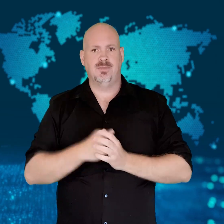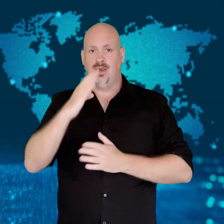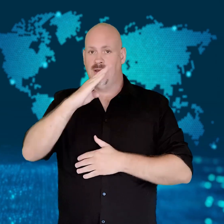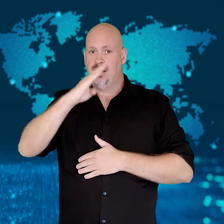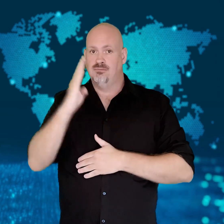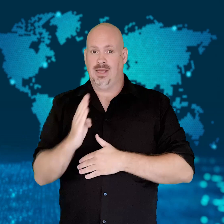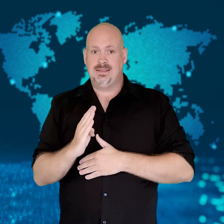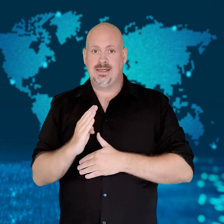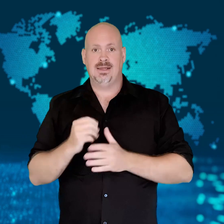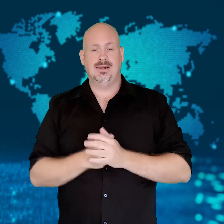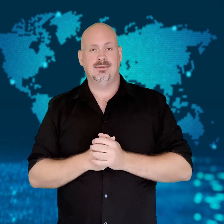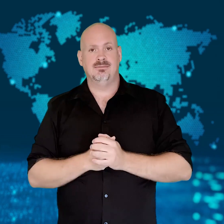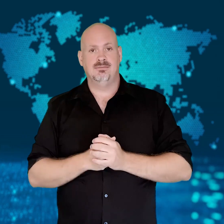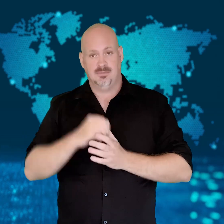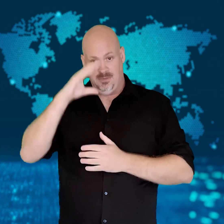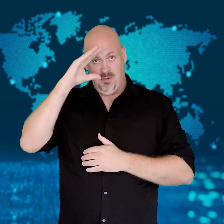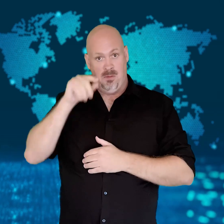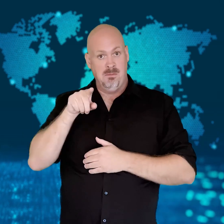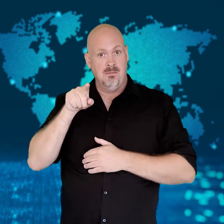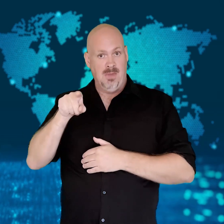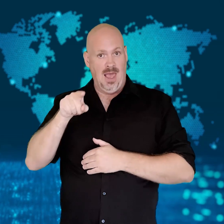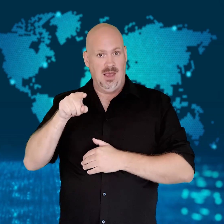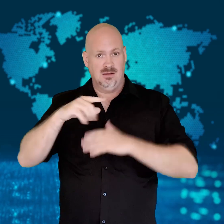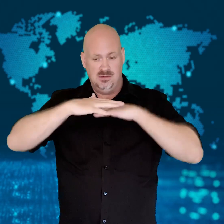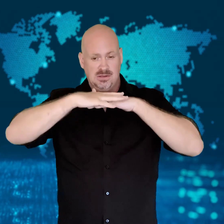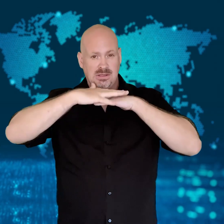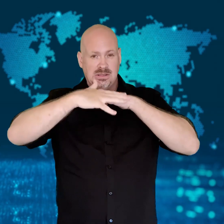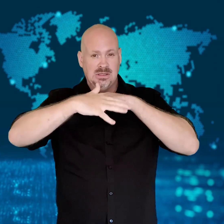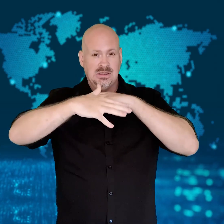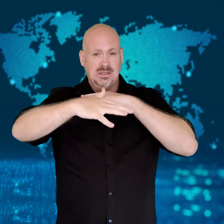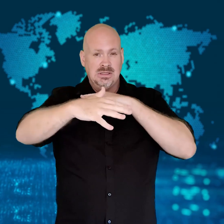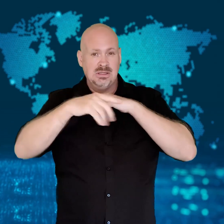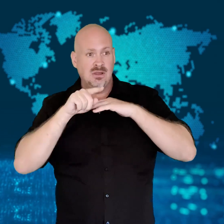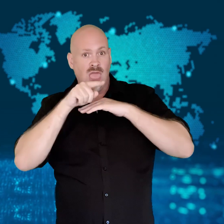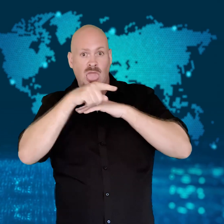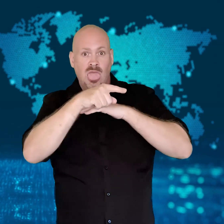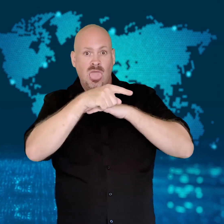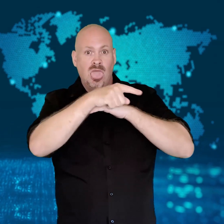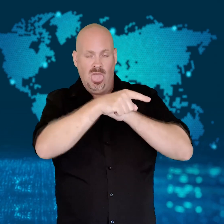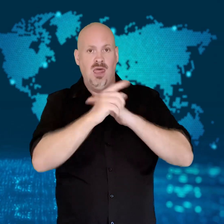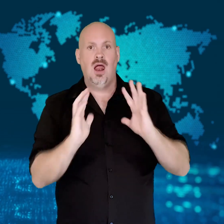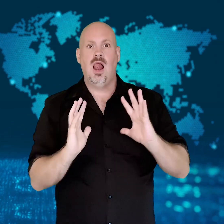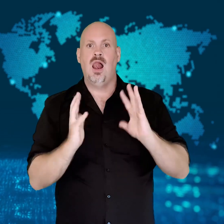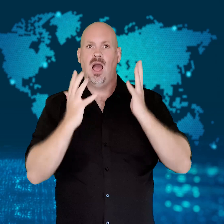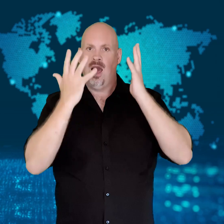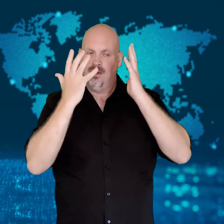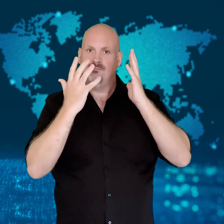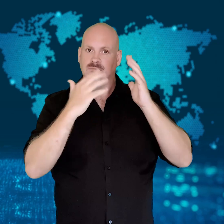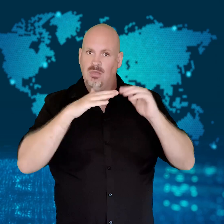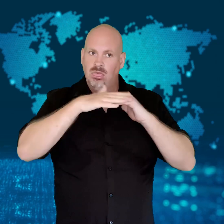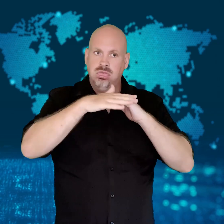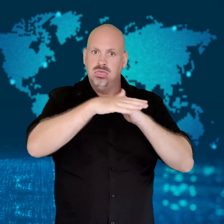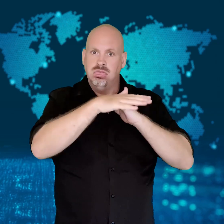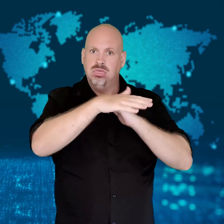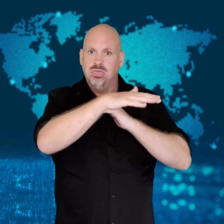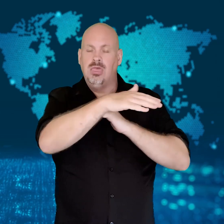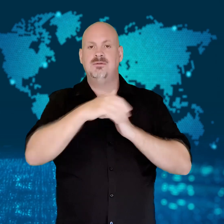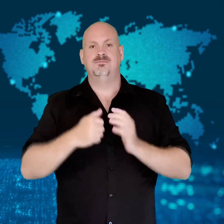Man survives floating on ocean